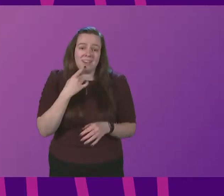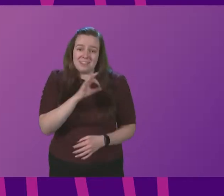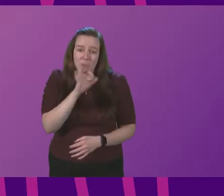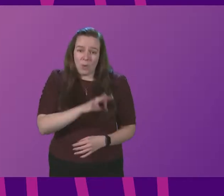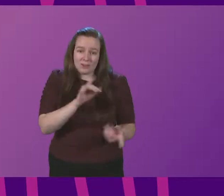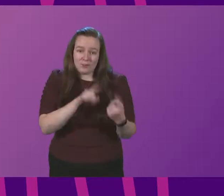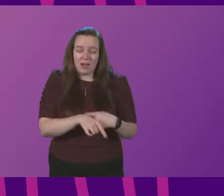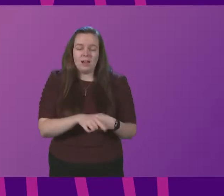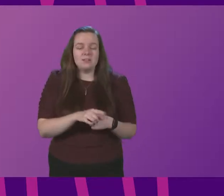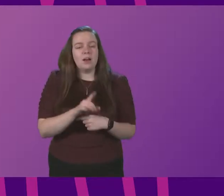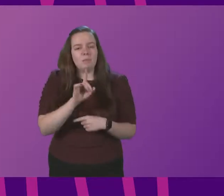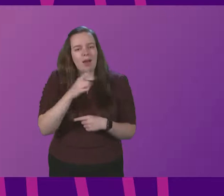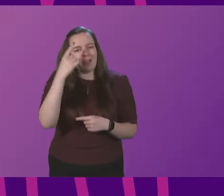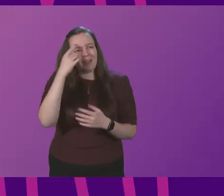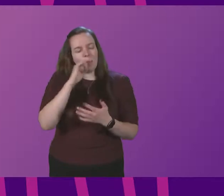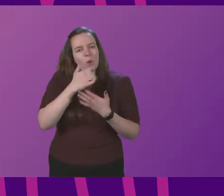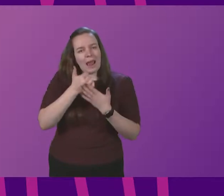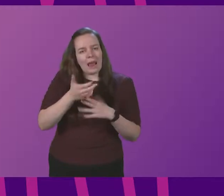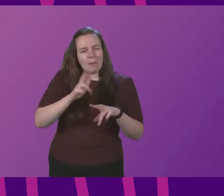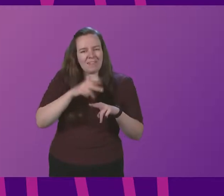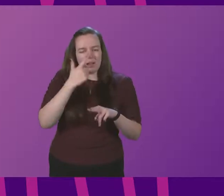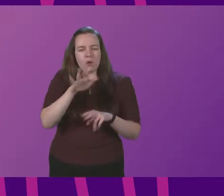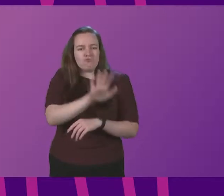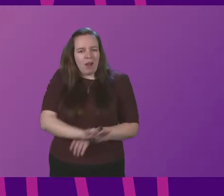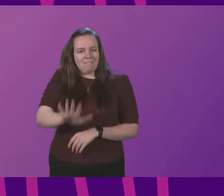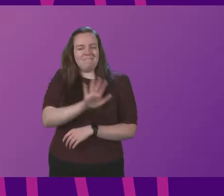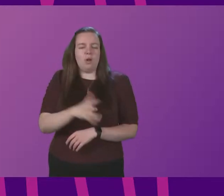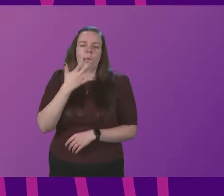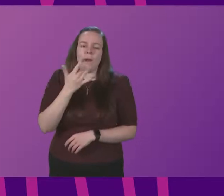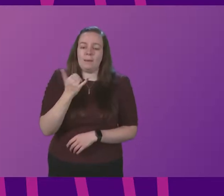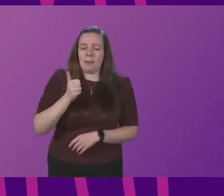but it would be helpful if he could give us an indication of when we might expect Lady Poole